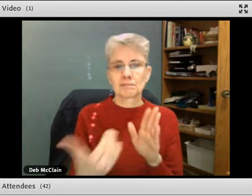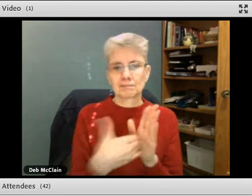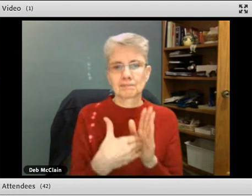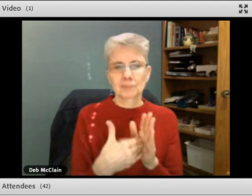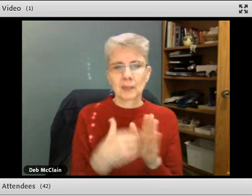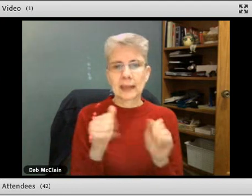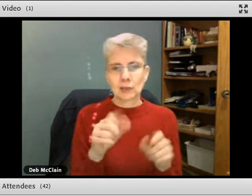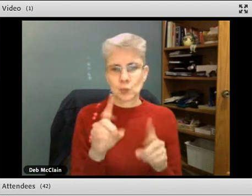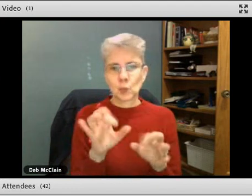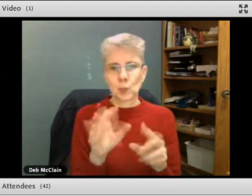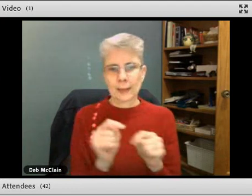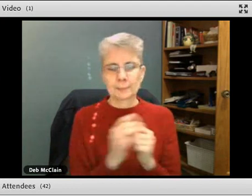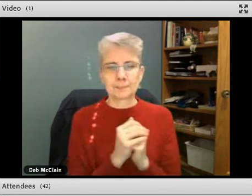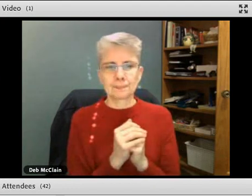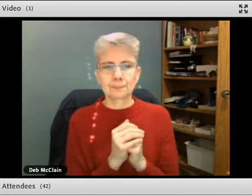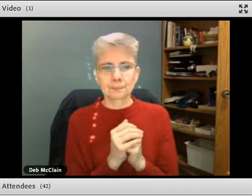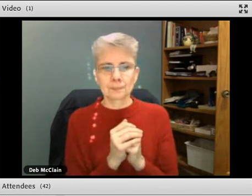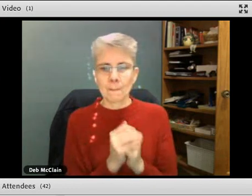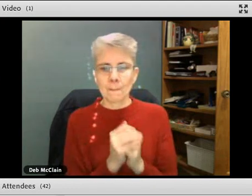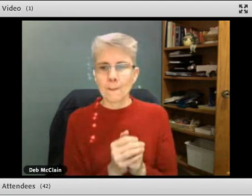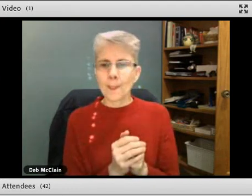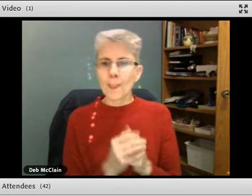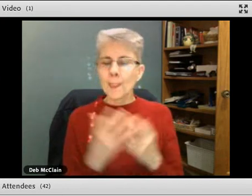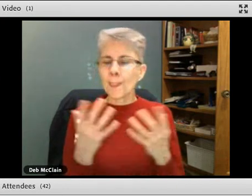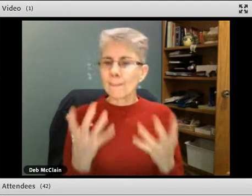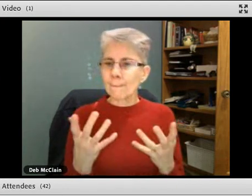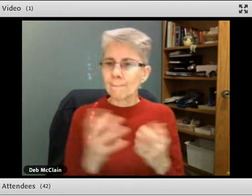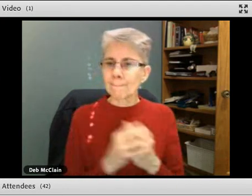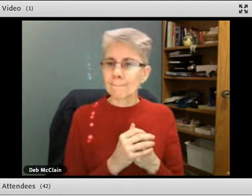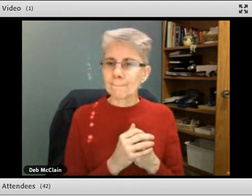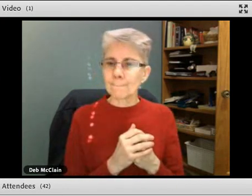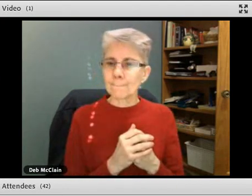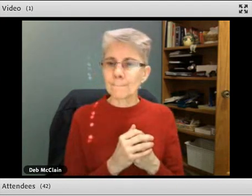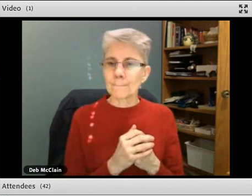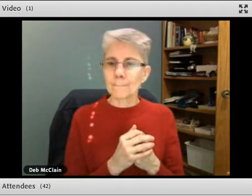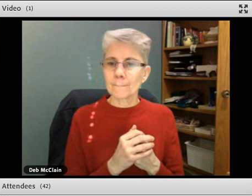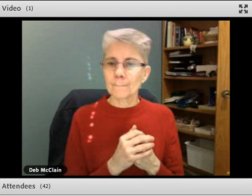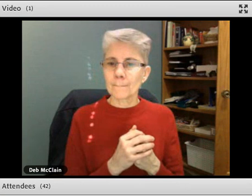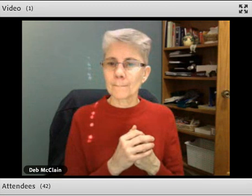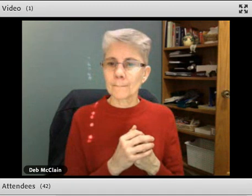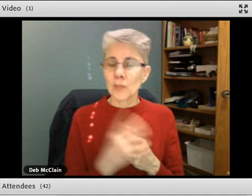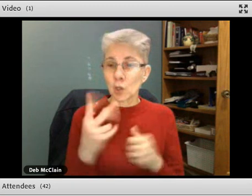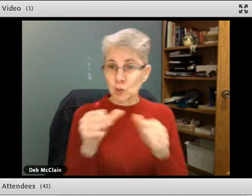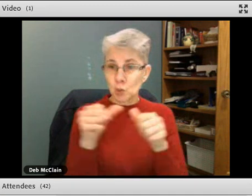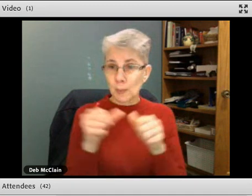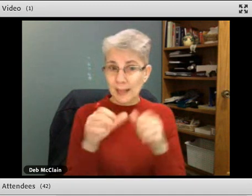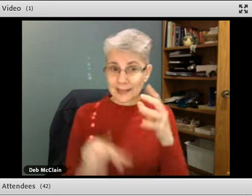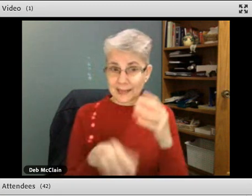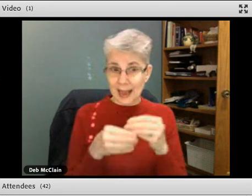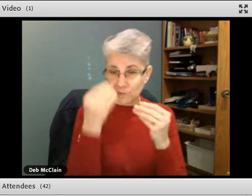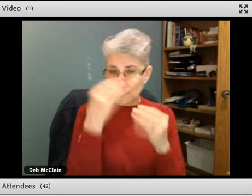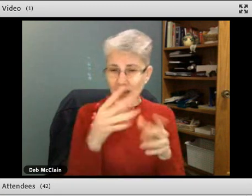Two places to add information, such as author. Yeah, okay. That's a good question.